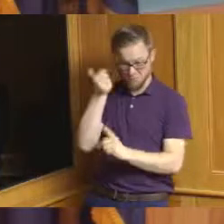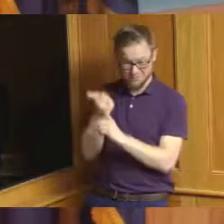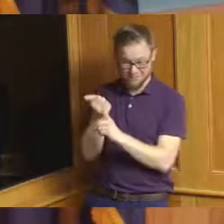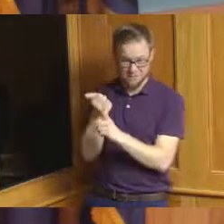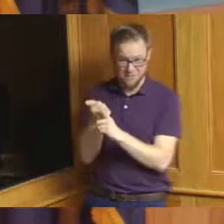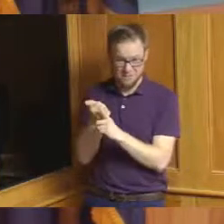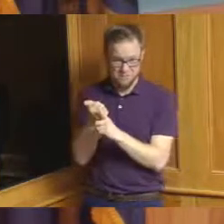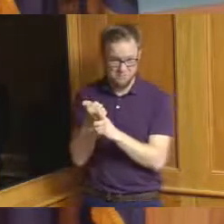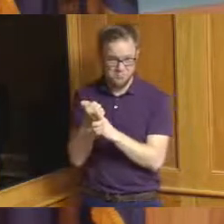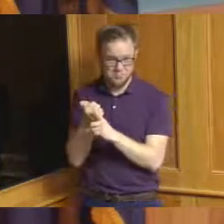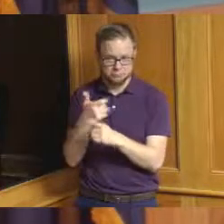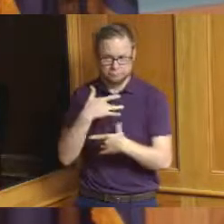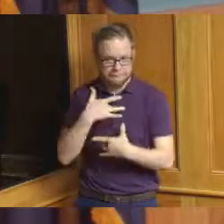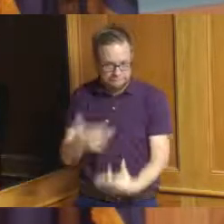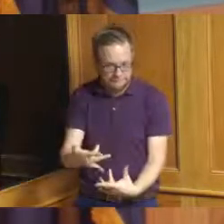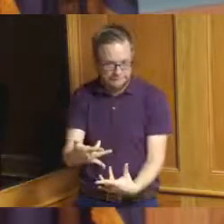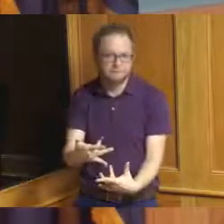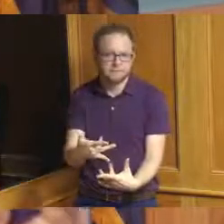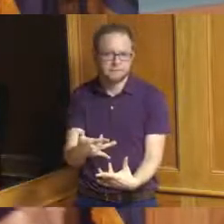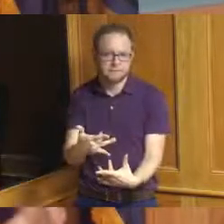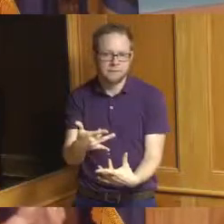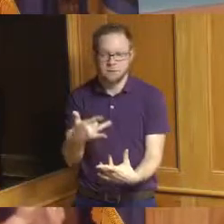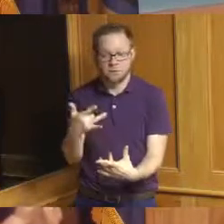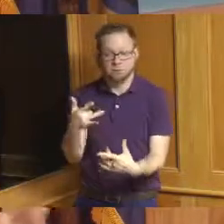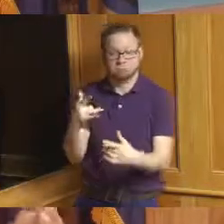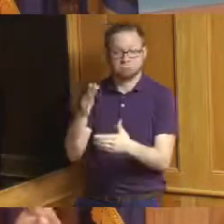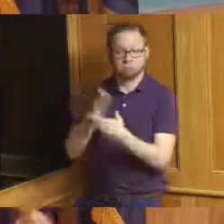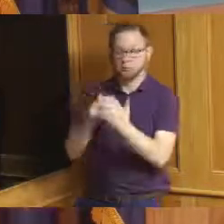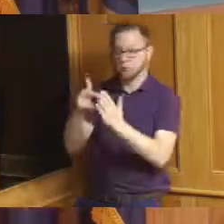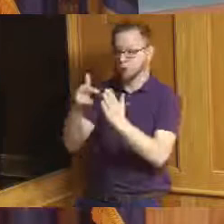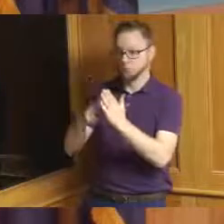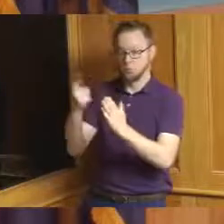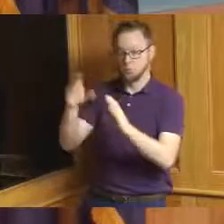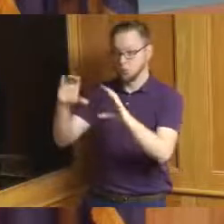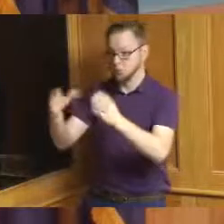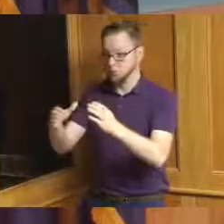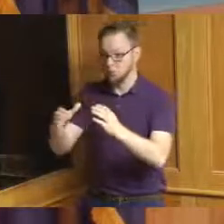traditionally is that we've had one set of rules for one group and another set of rules for another